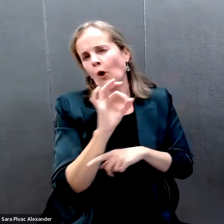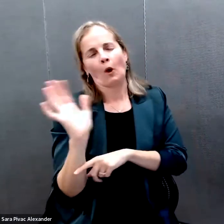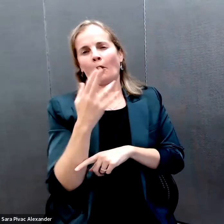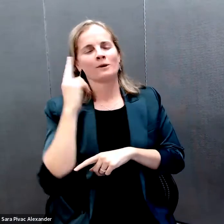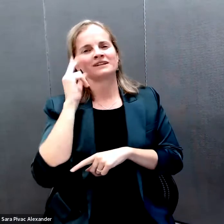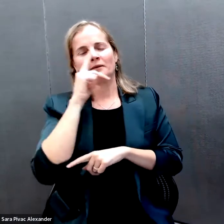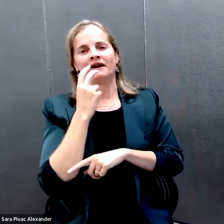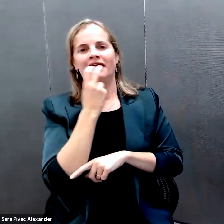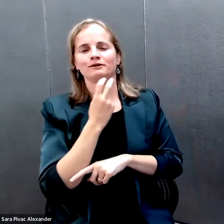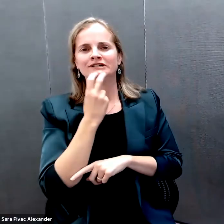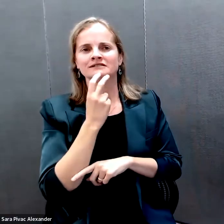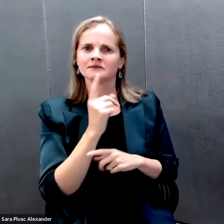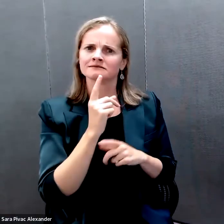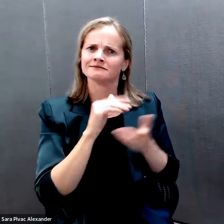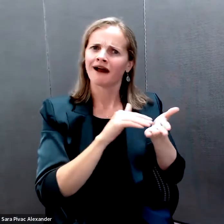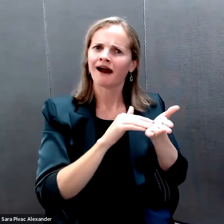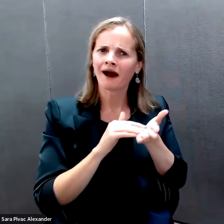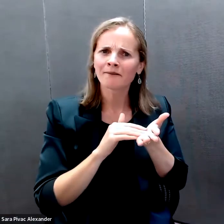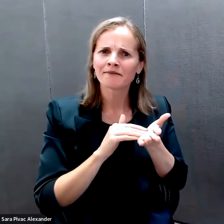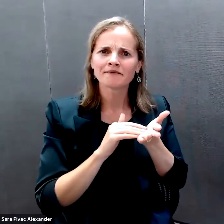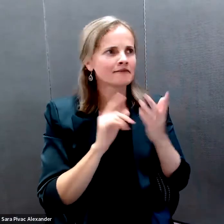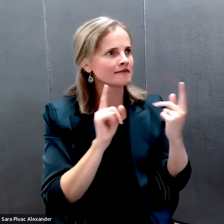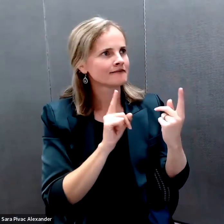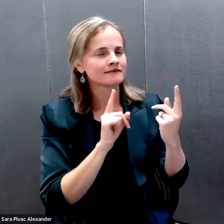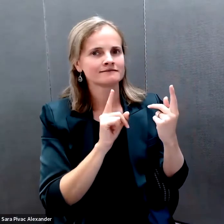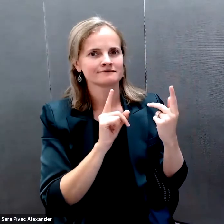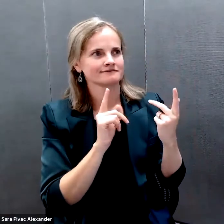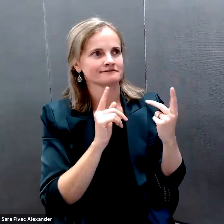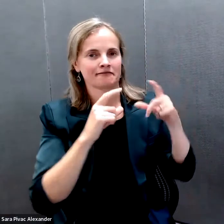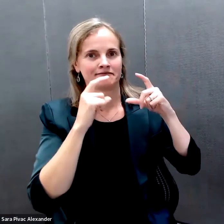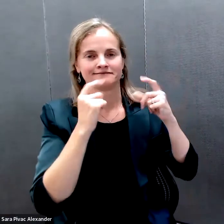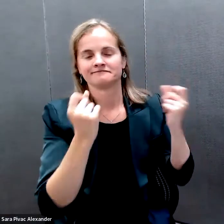of course we can't lipread not all deaf people are adept at lipreading